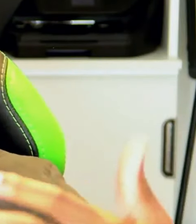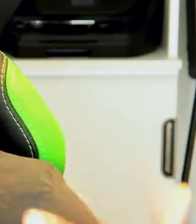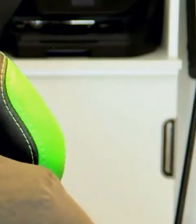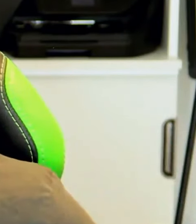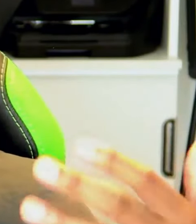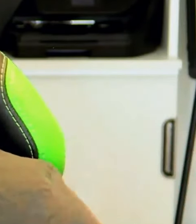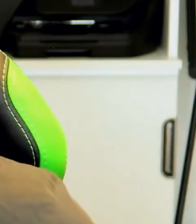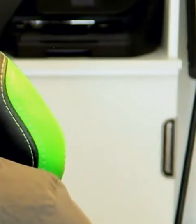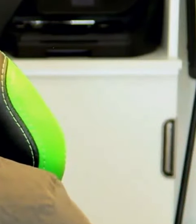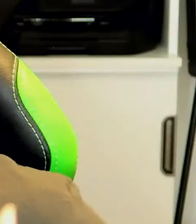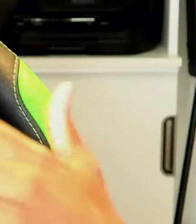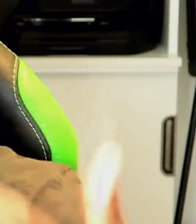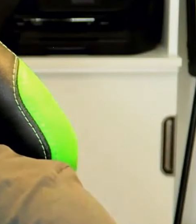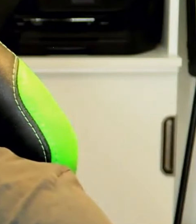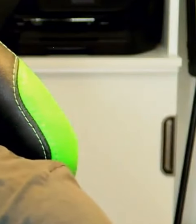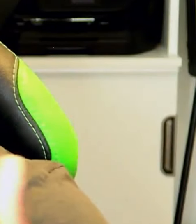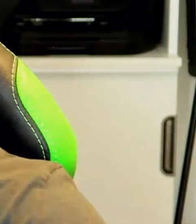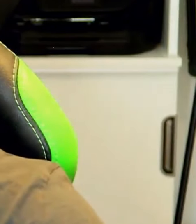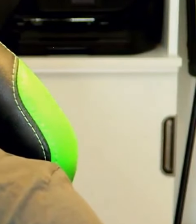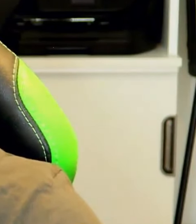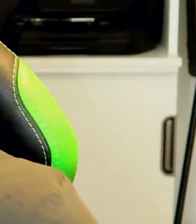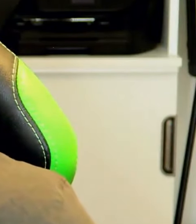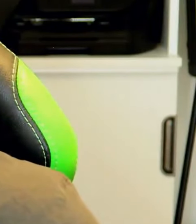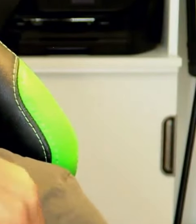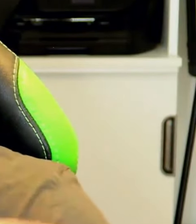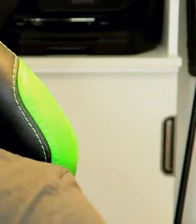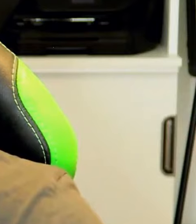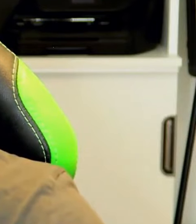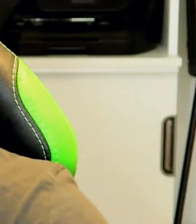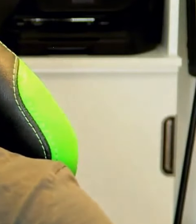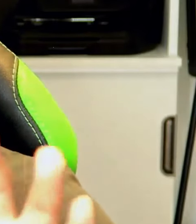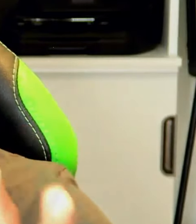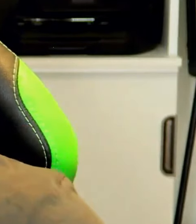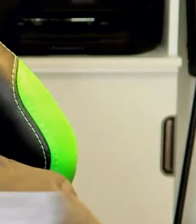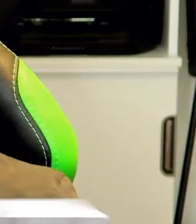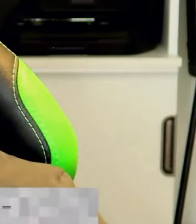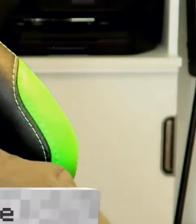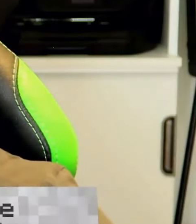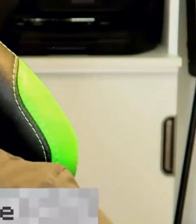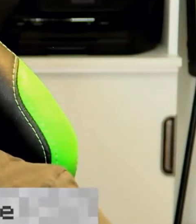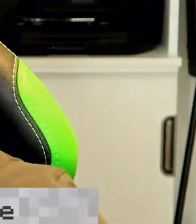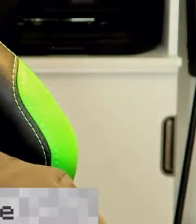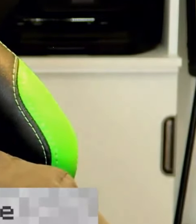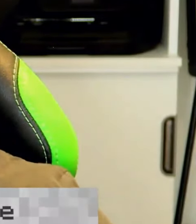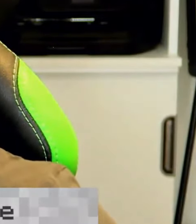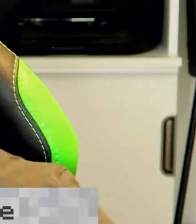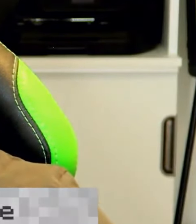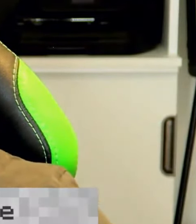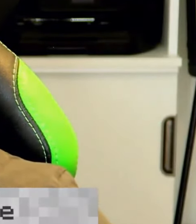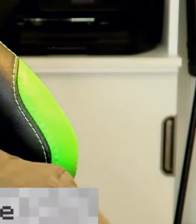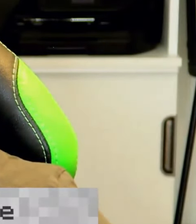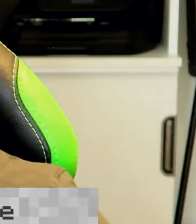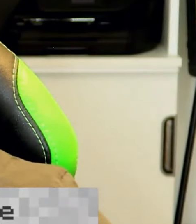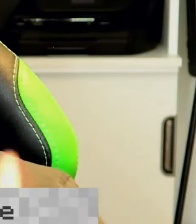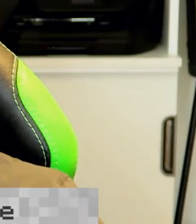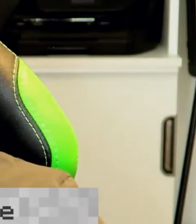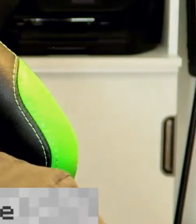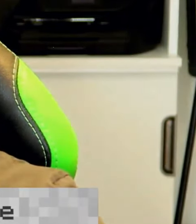WHAT WE LOVE TO SEE COMING TO MINECRAFT LIVE THIS YEAR.